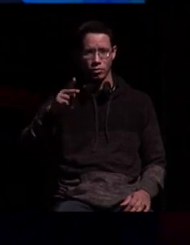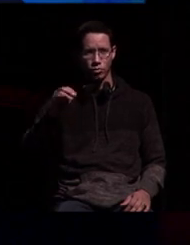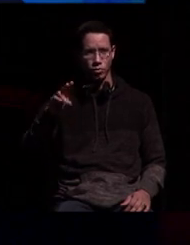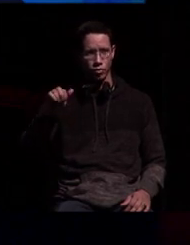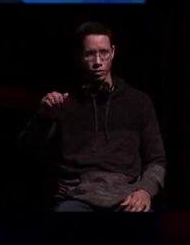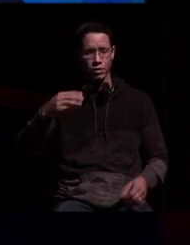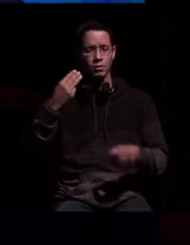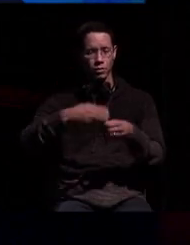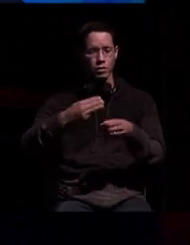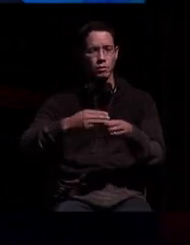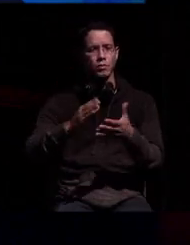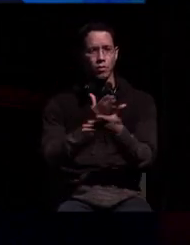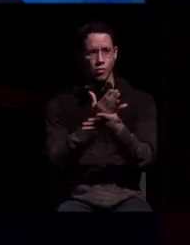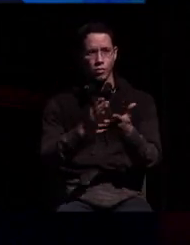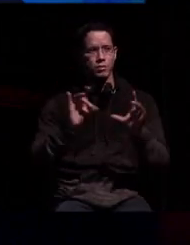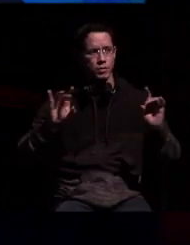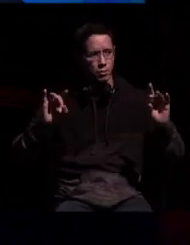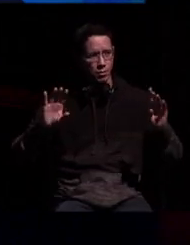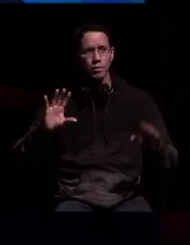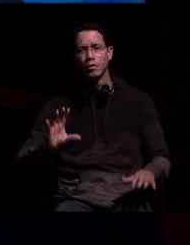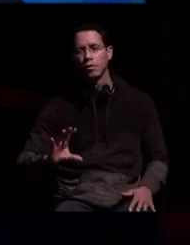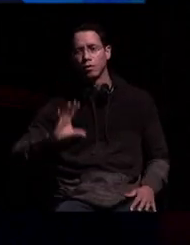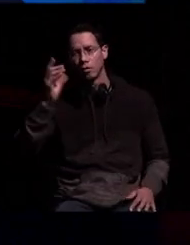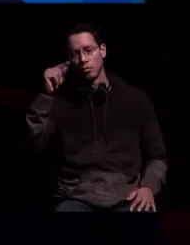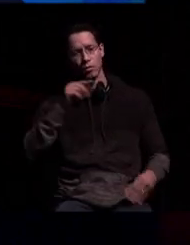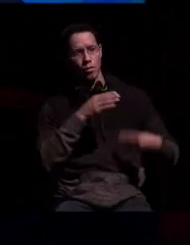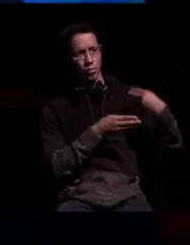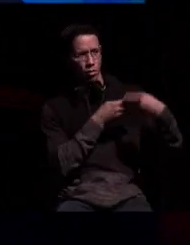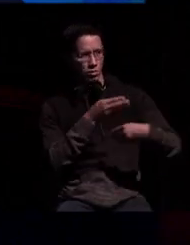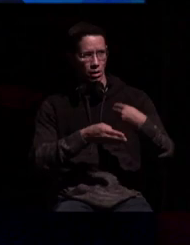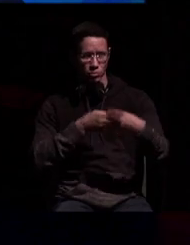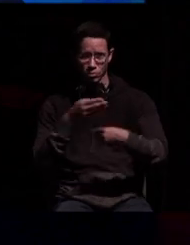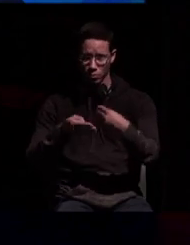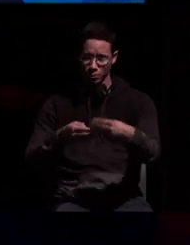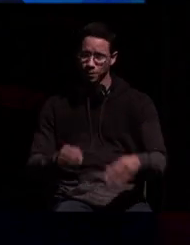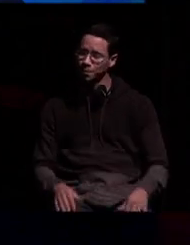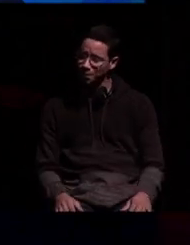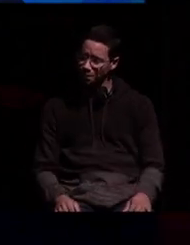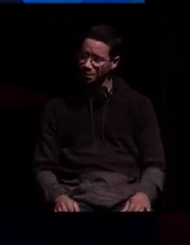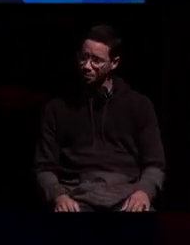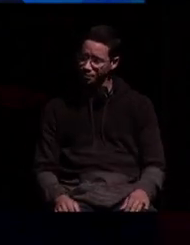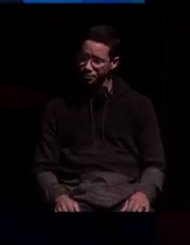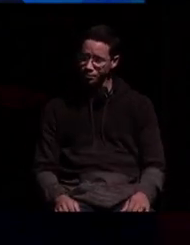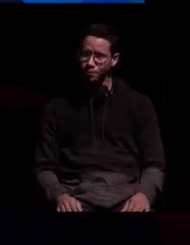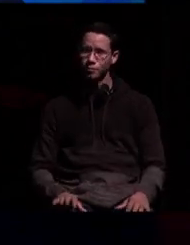that I call collective process,